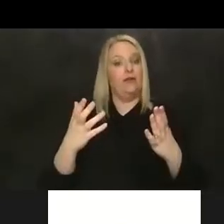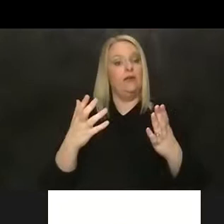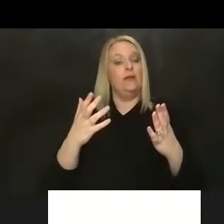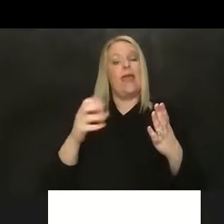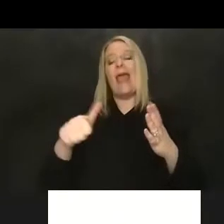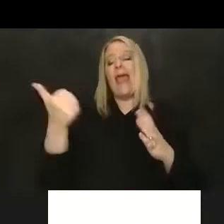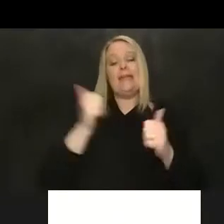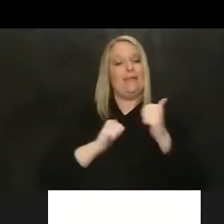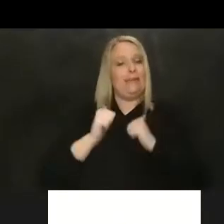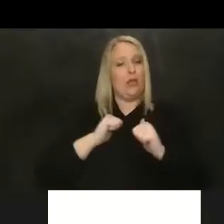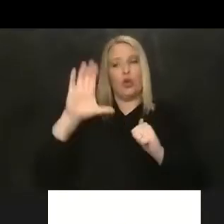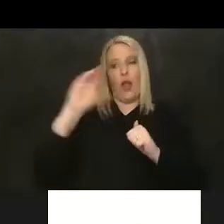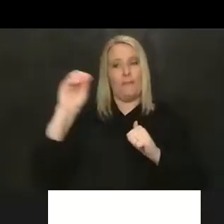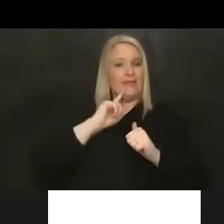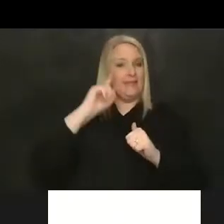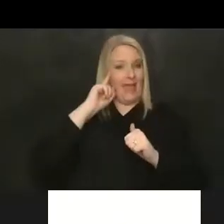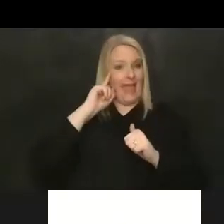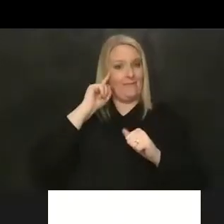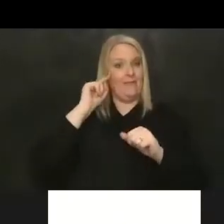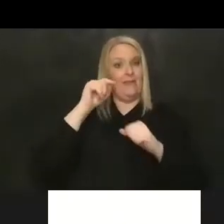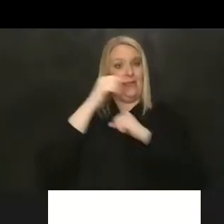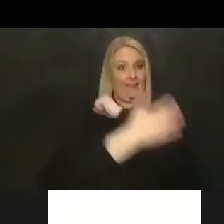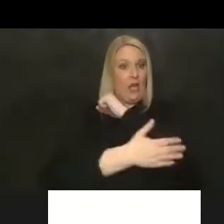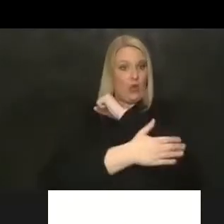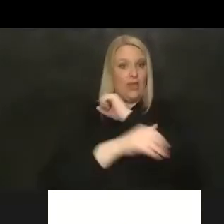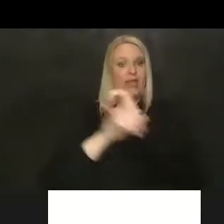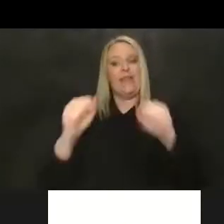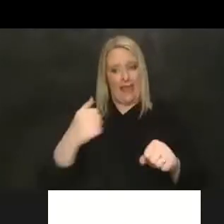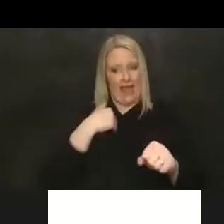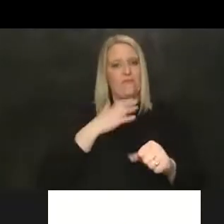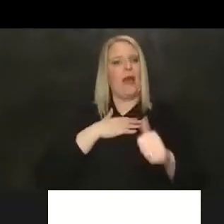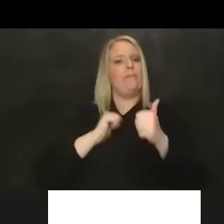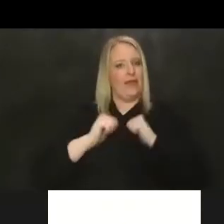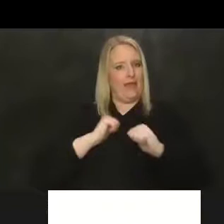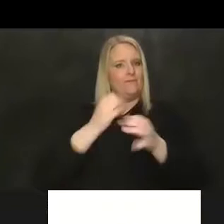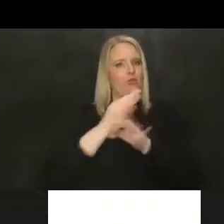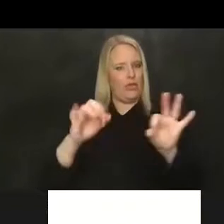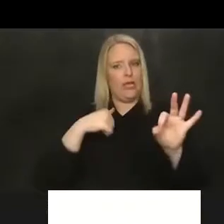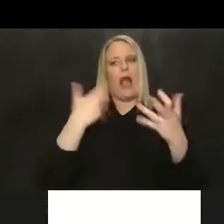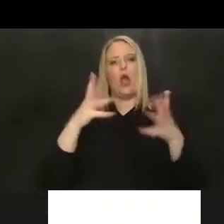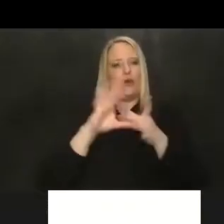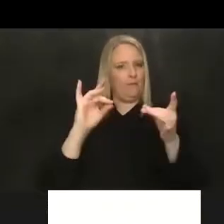deaf in this country or in the world can have my play for free, I have said that, because you